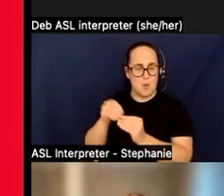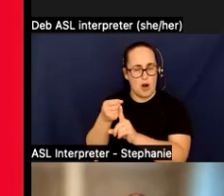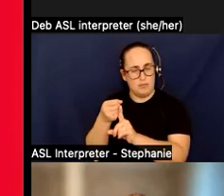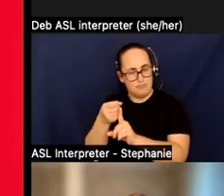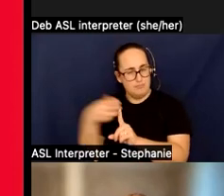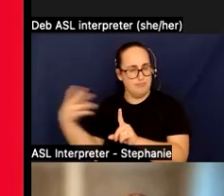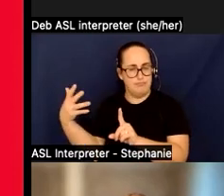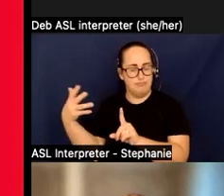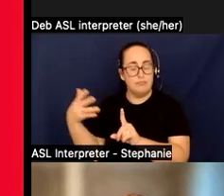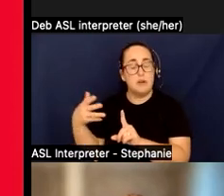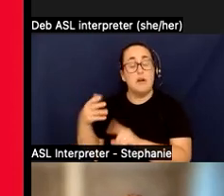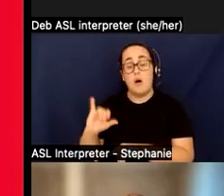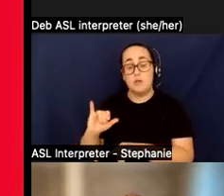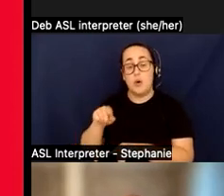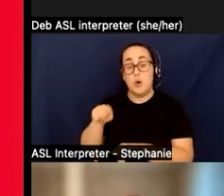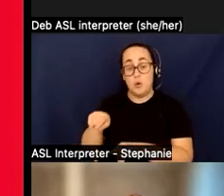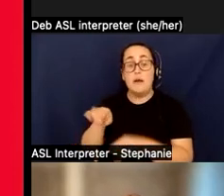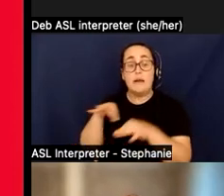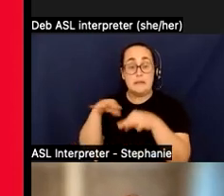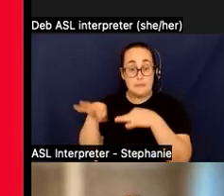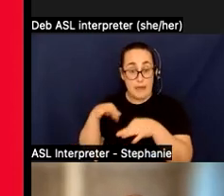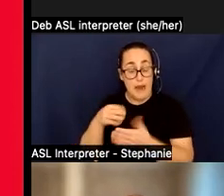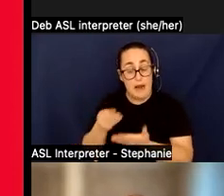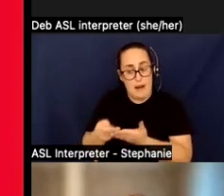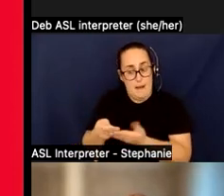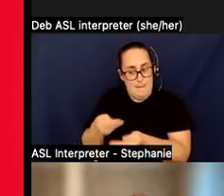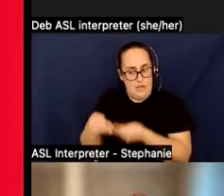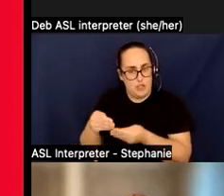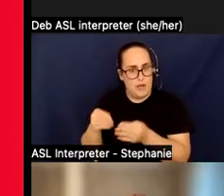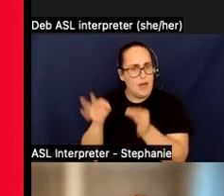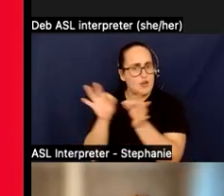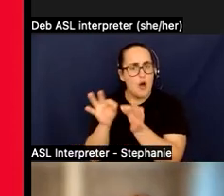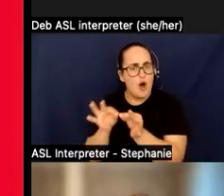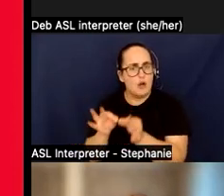costs that can be that aren't eligible or are not eligible. So please read through